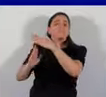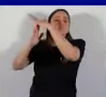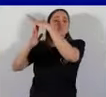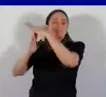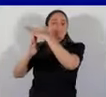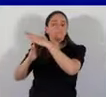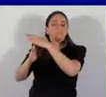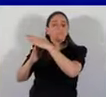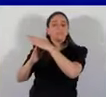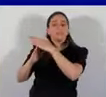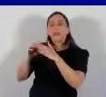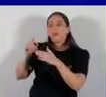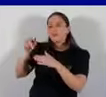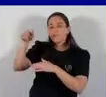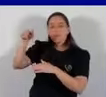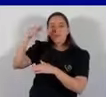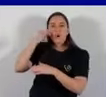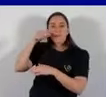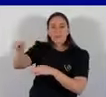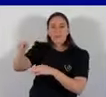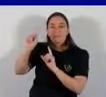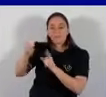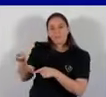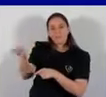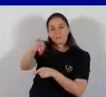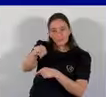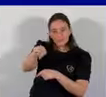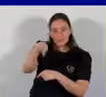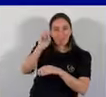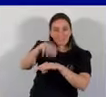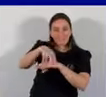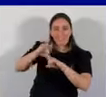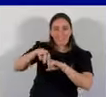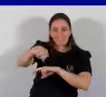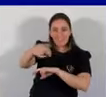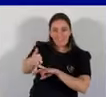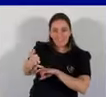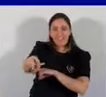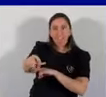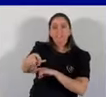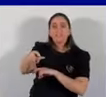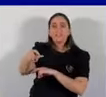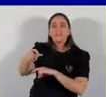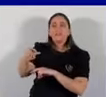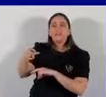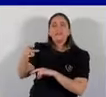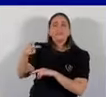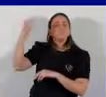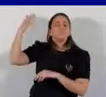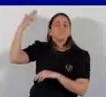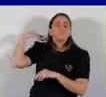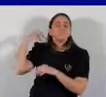Let's say, Osantio Gobosoli And here we have Vladimir Gurnin